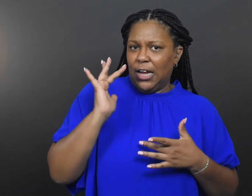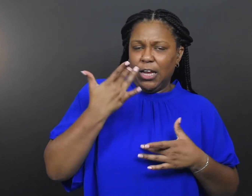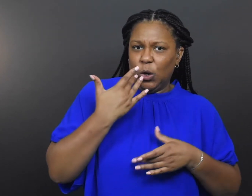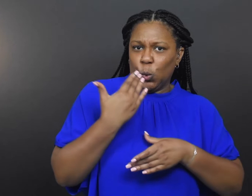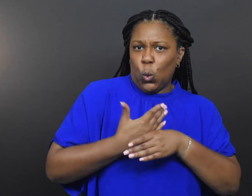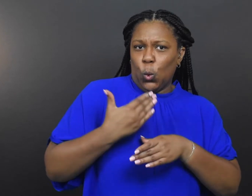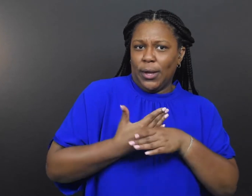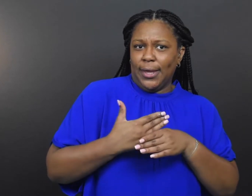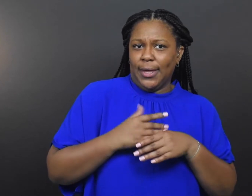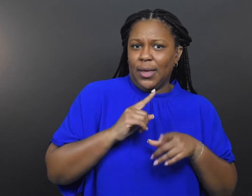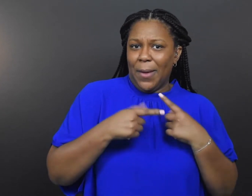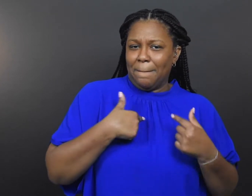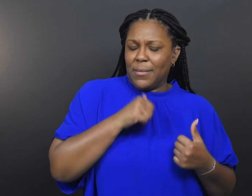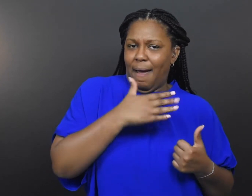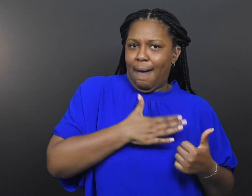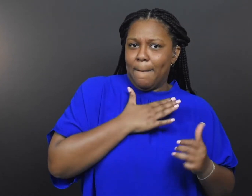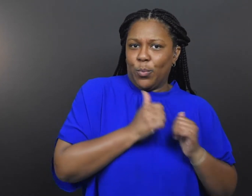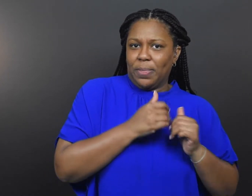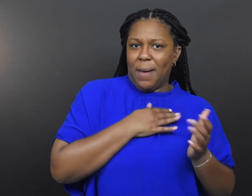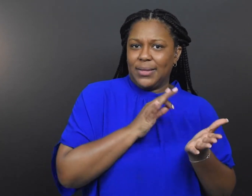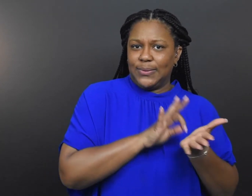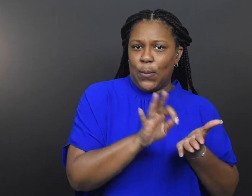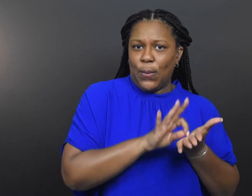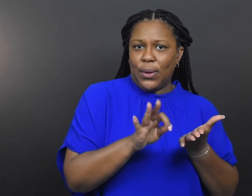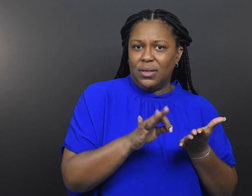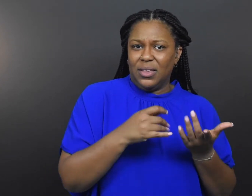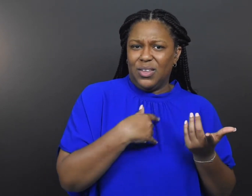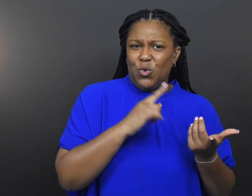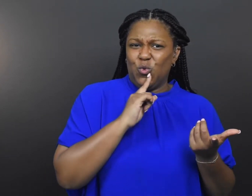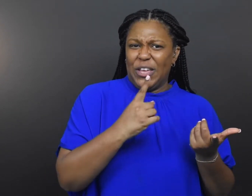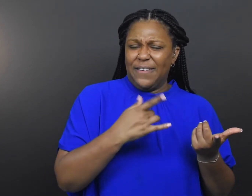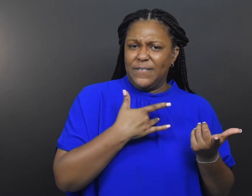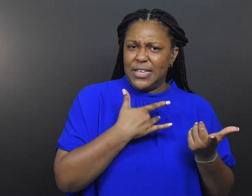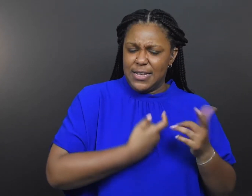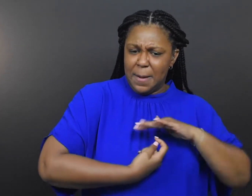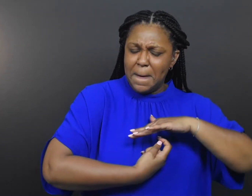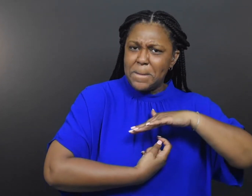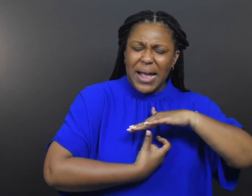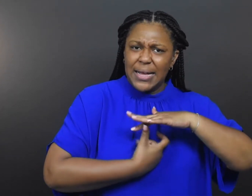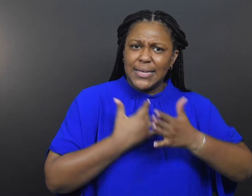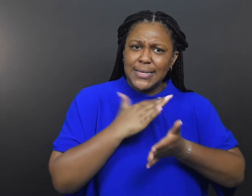“It just kind of annoyed me, and I was not happy with my score. It really lit